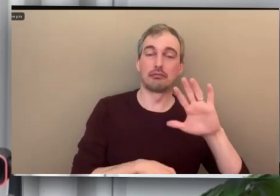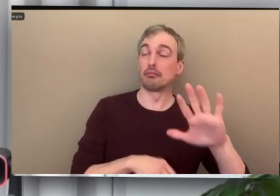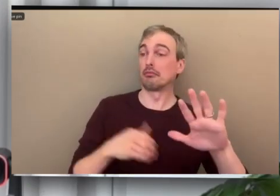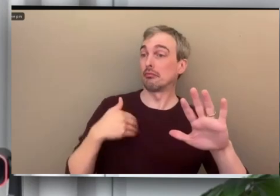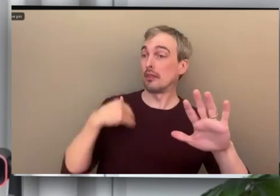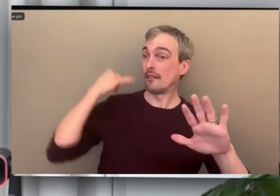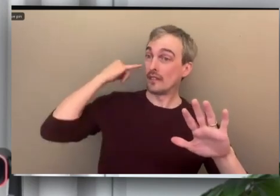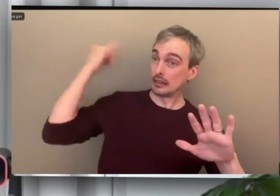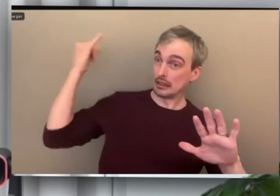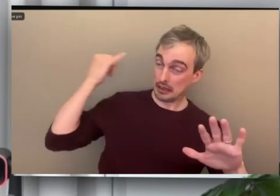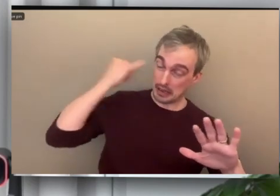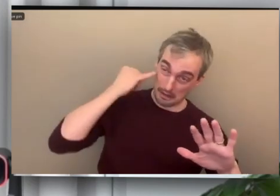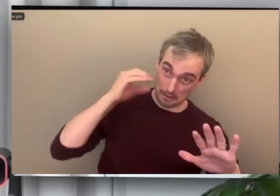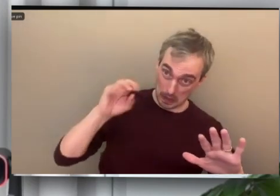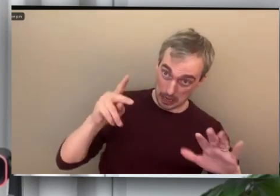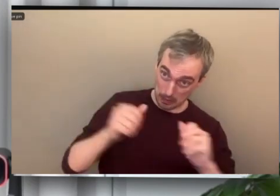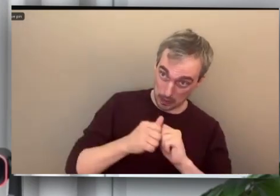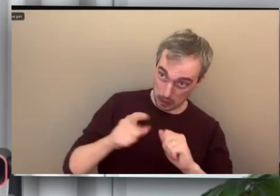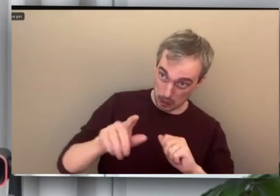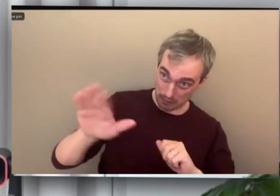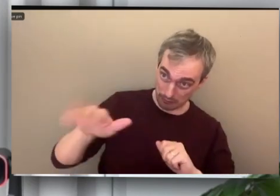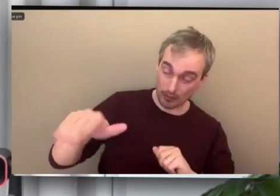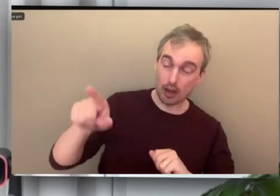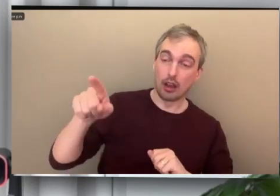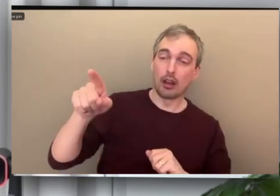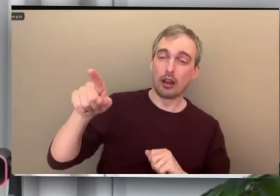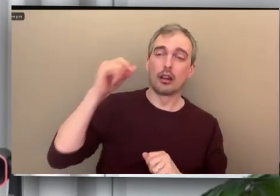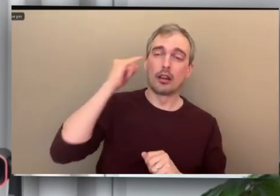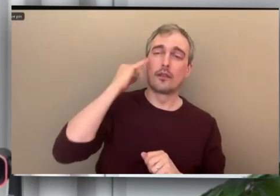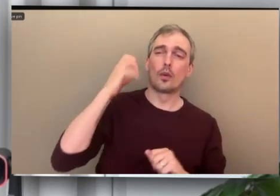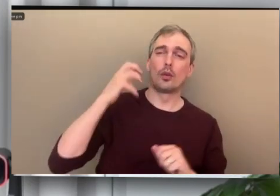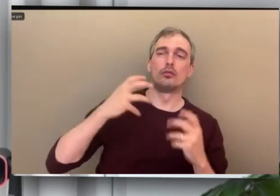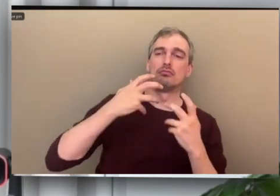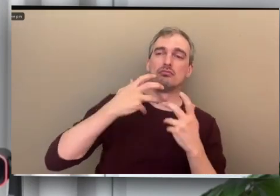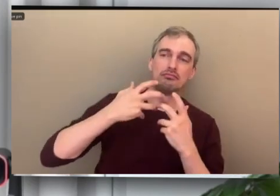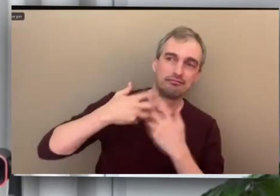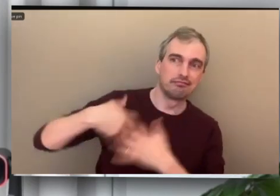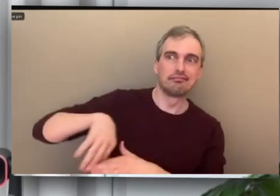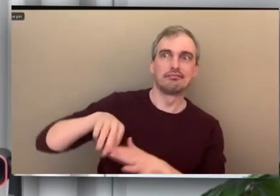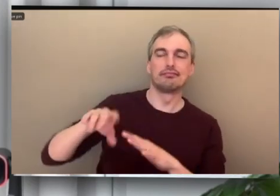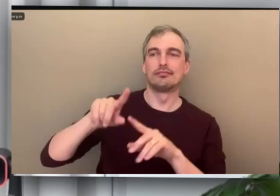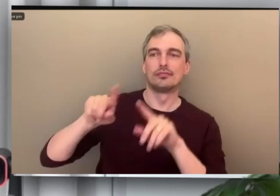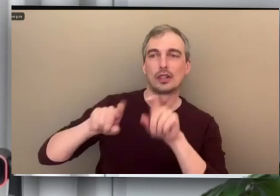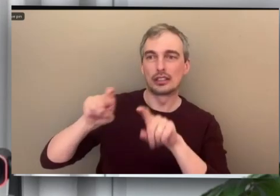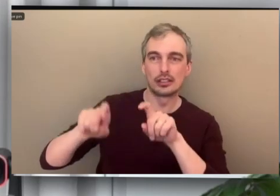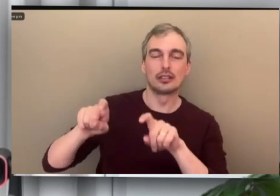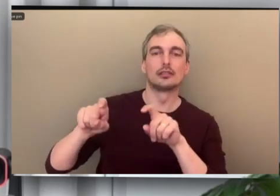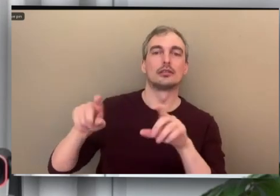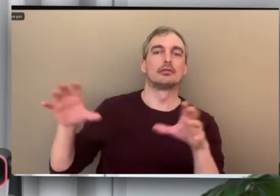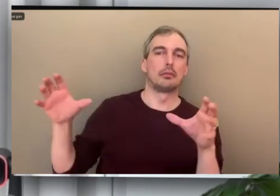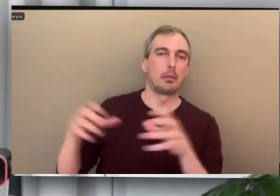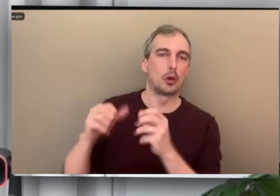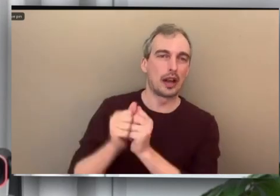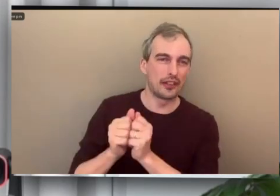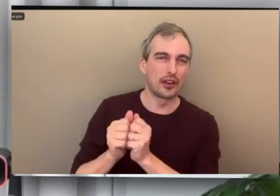If you want to figure out those questions and pull them together, let's do another half hour, 45 minute session. I can do it live out of the lab.